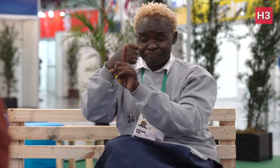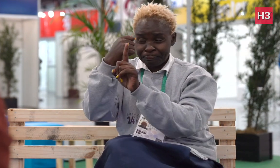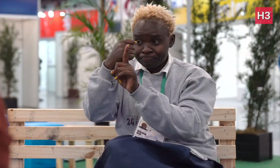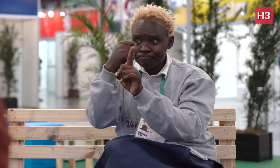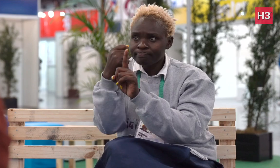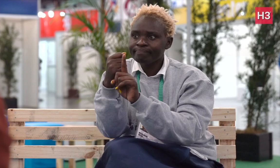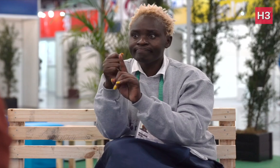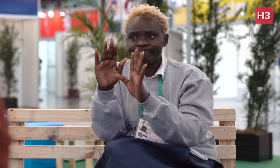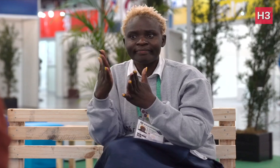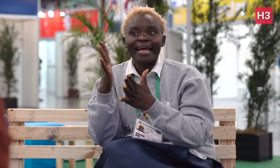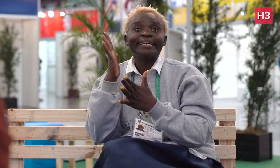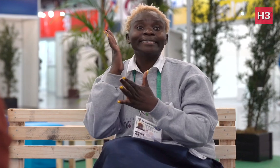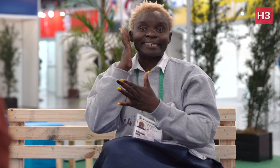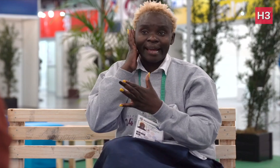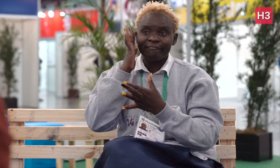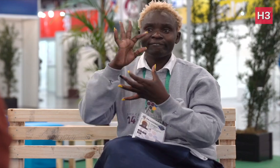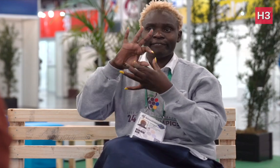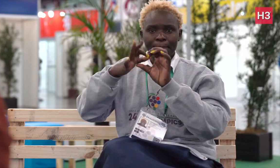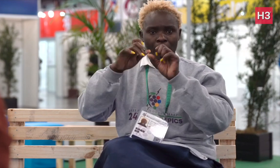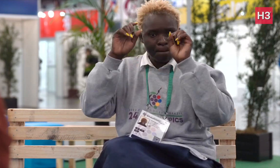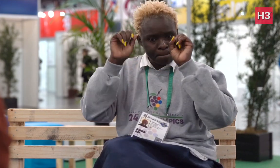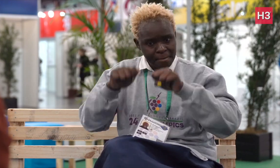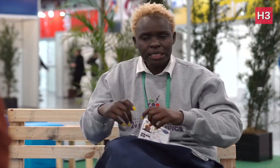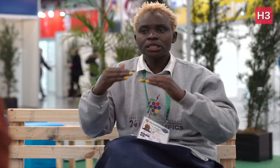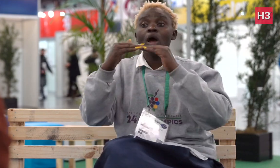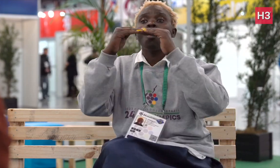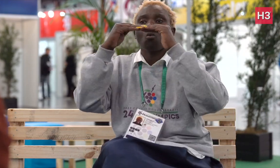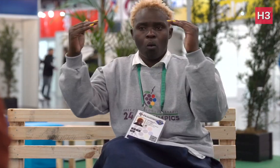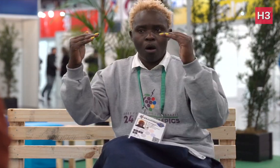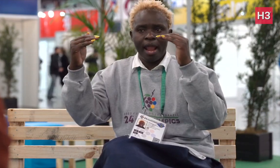We’ve been campaigning for the Deaflympics team